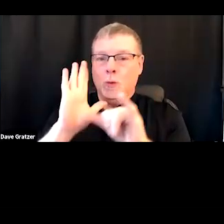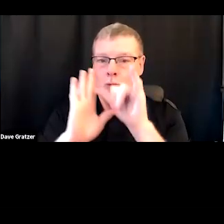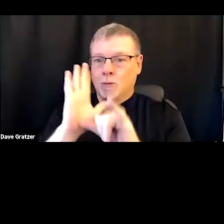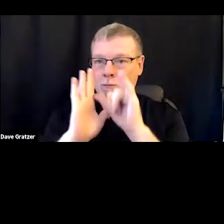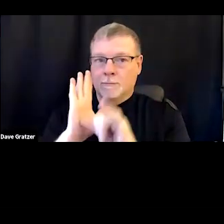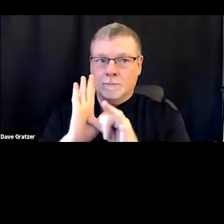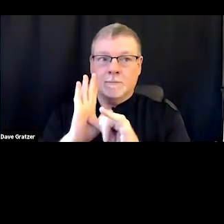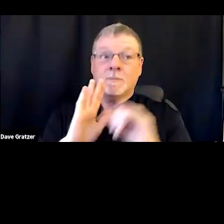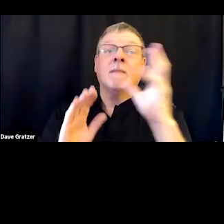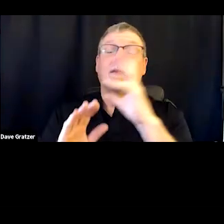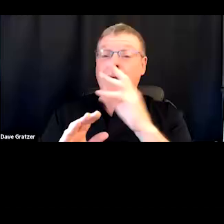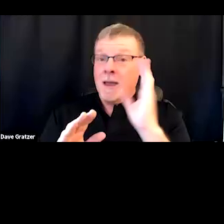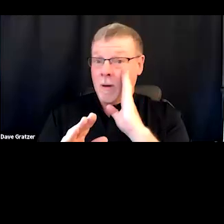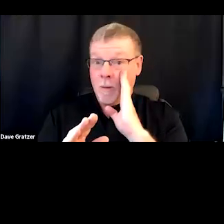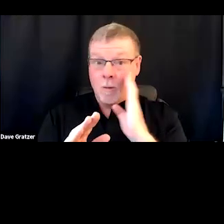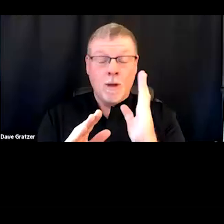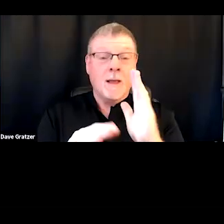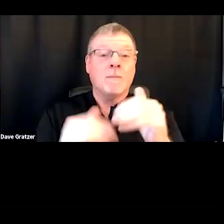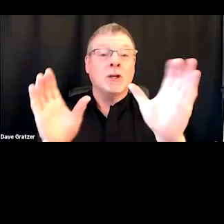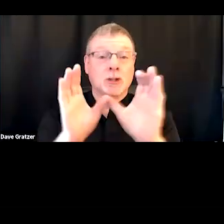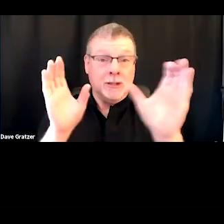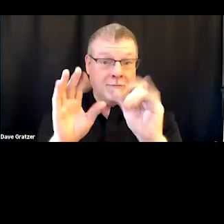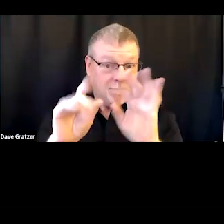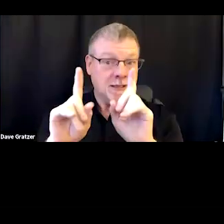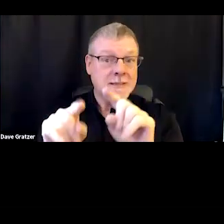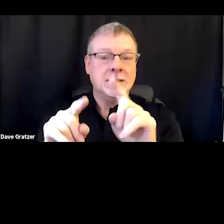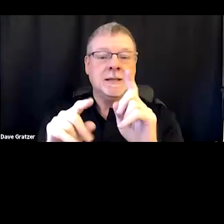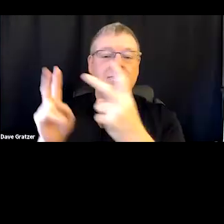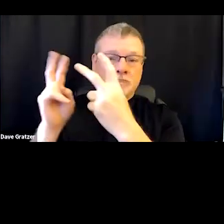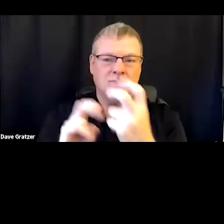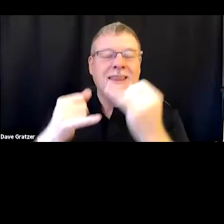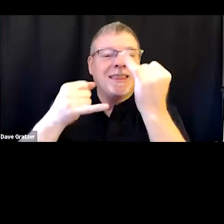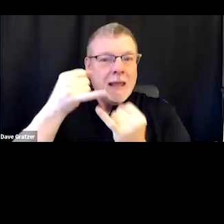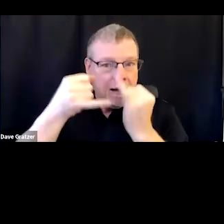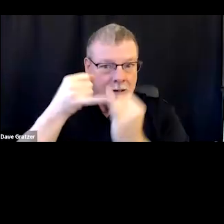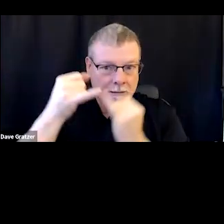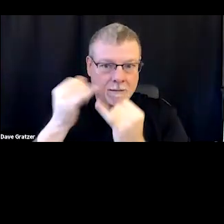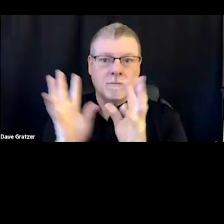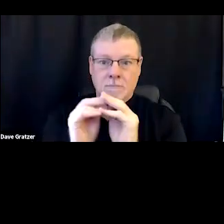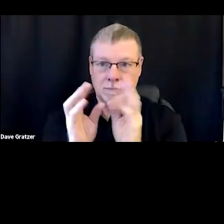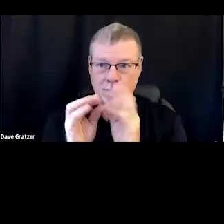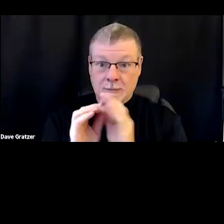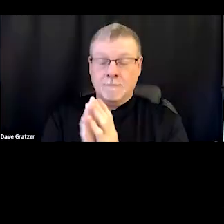And we will be providing a certificate of attendance for download at the end of the webinar.